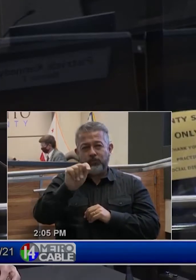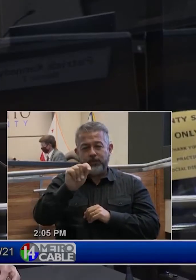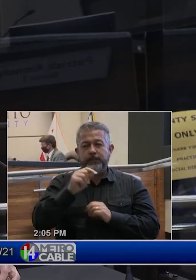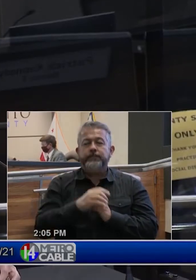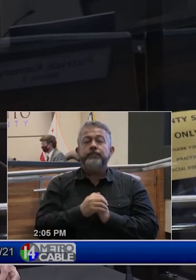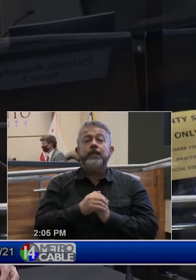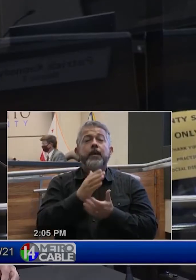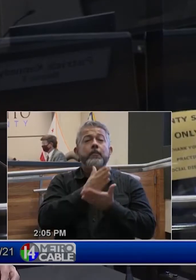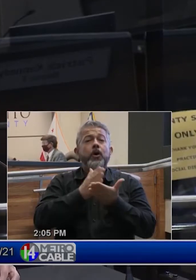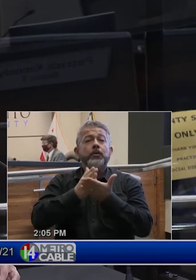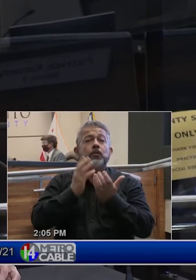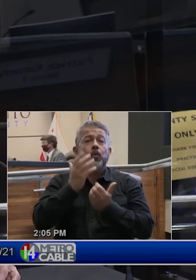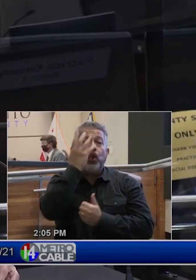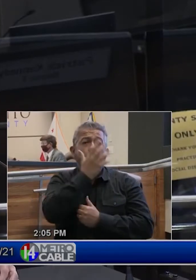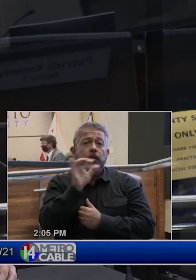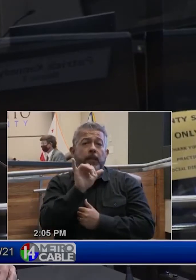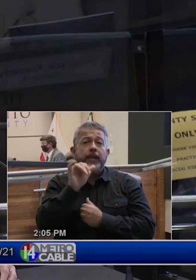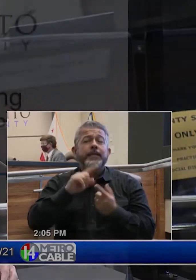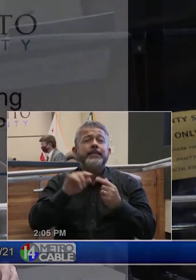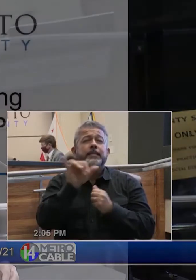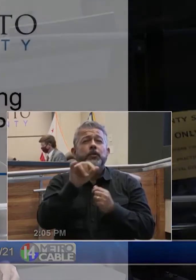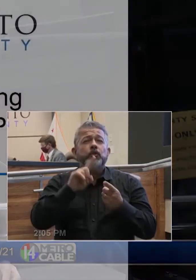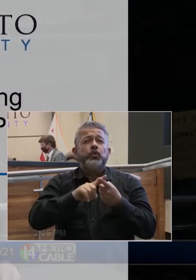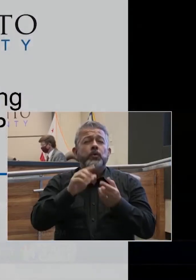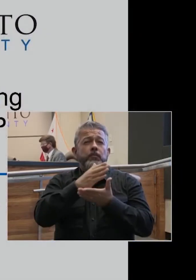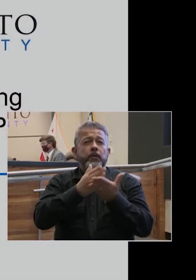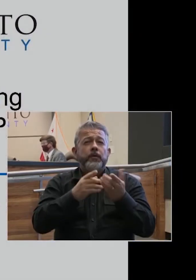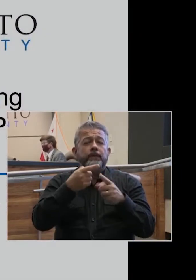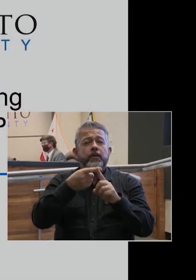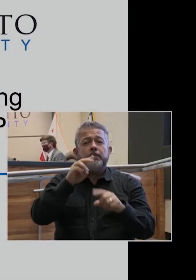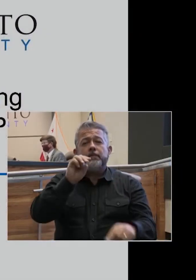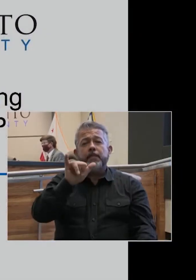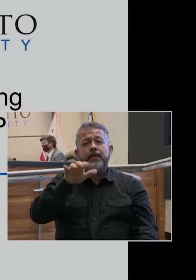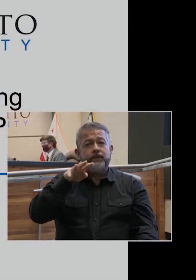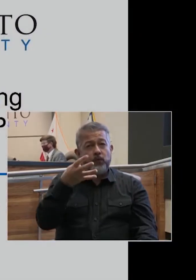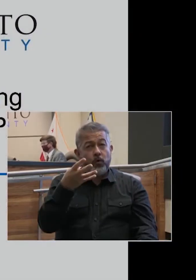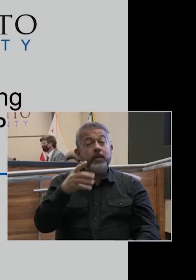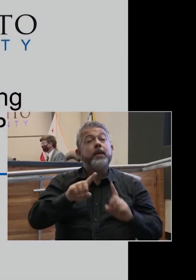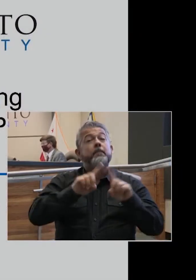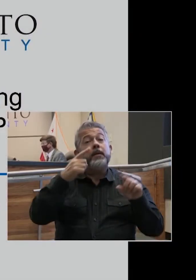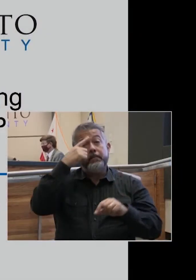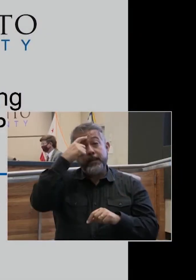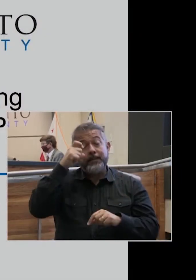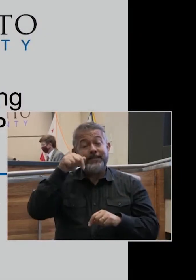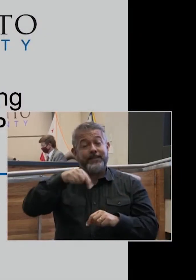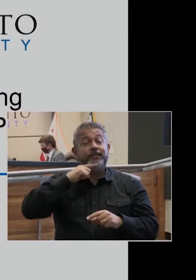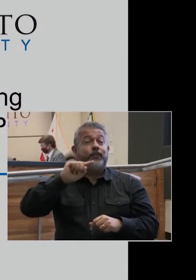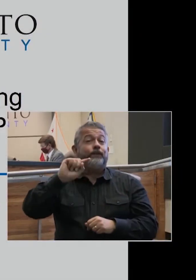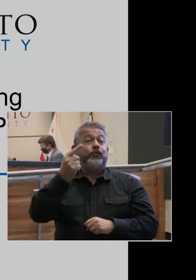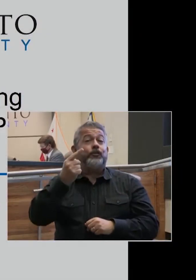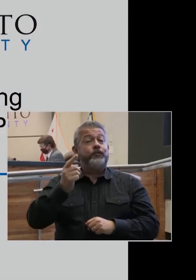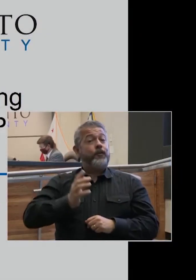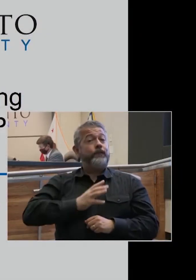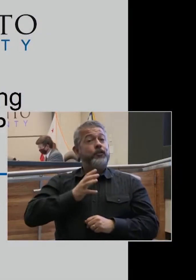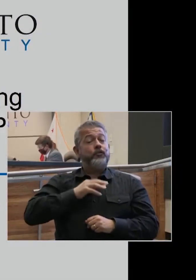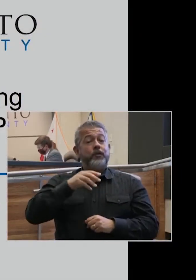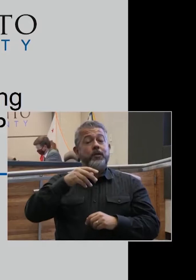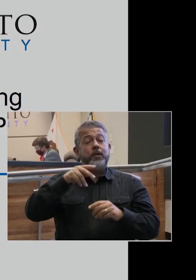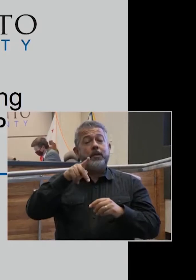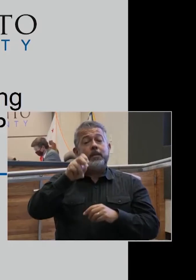PLAN. >> HAD SIMILAR TO PRESENTATION.